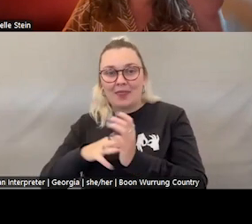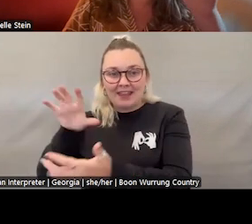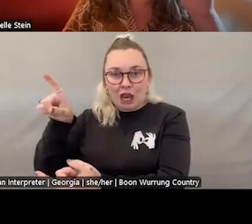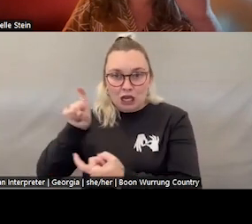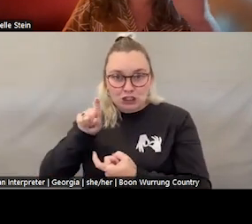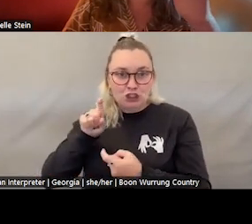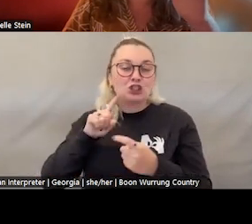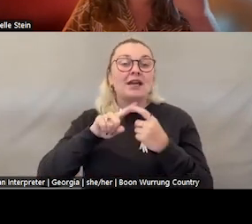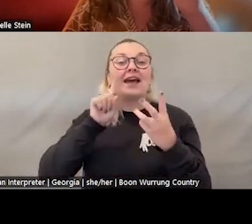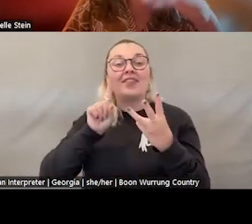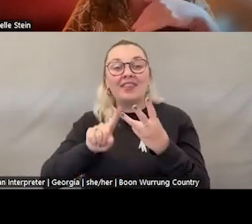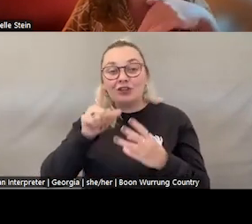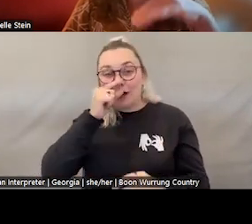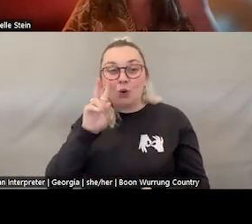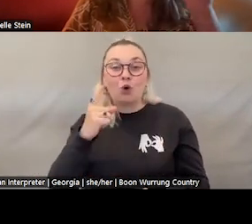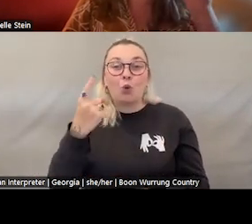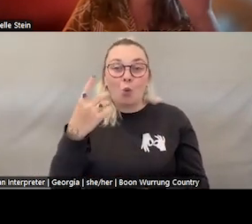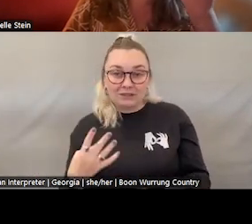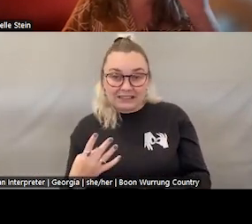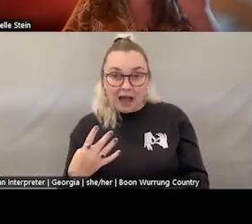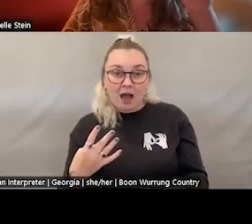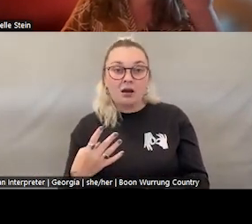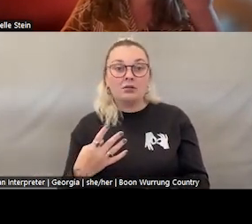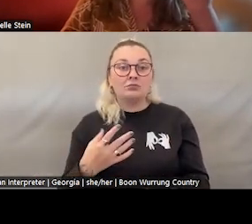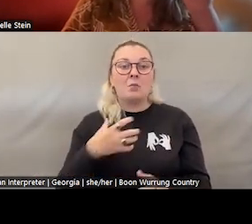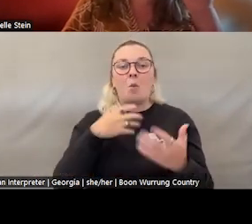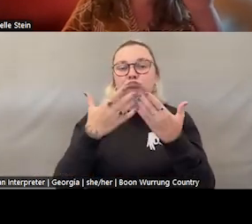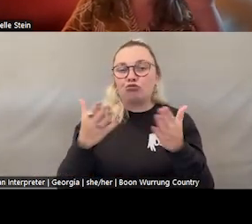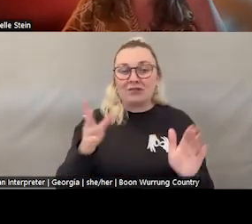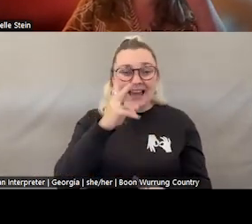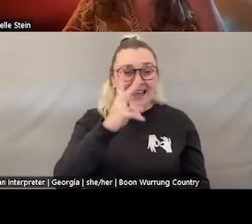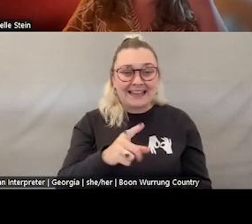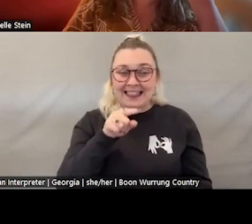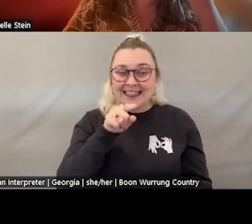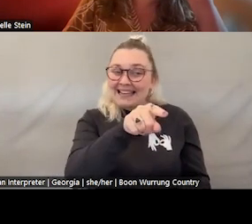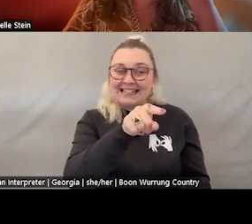then look at things on a quarterly basis more broadly. Again, this is all on the